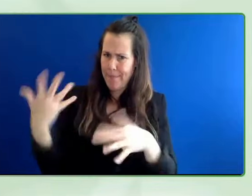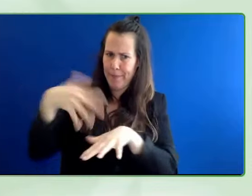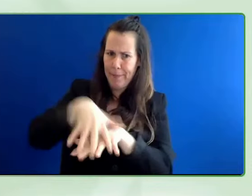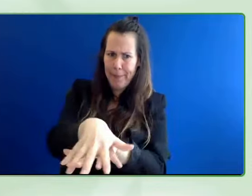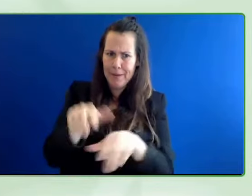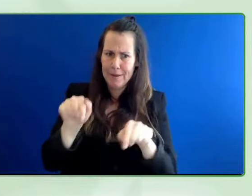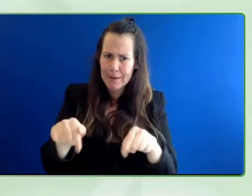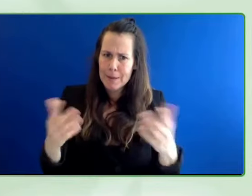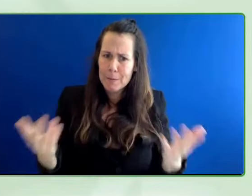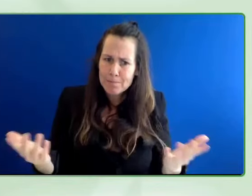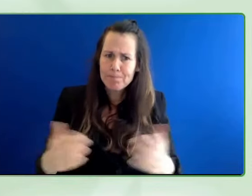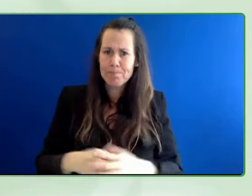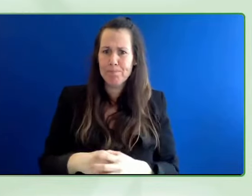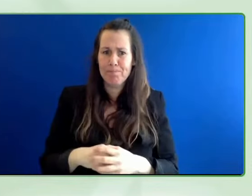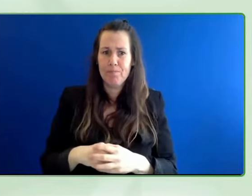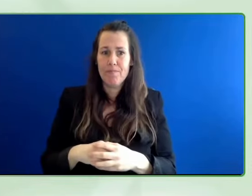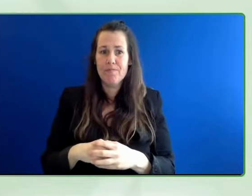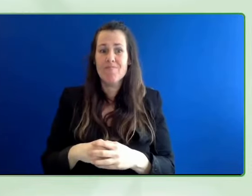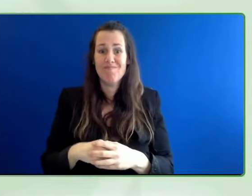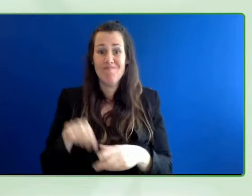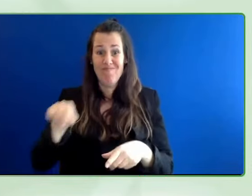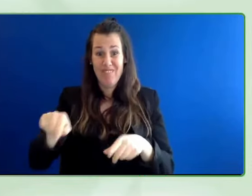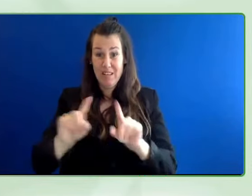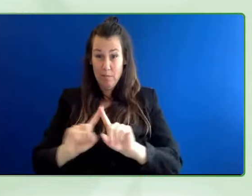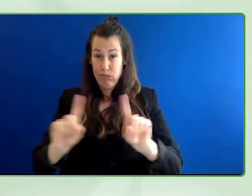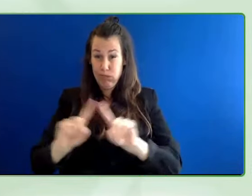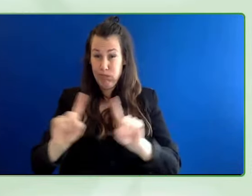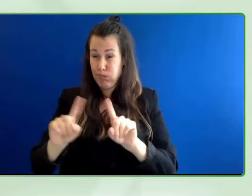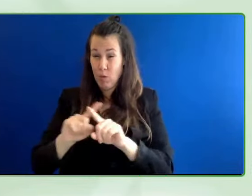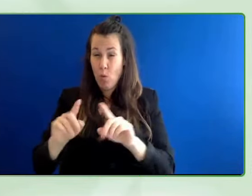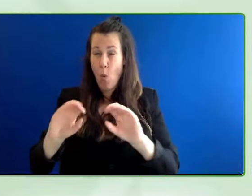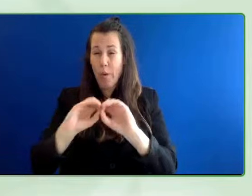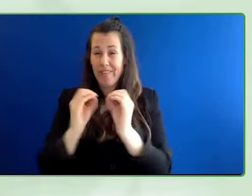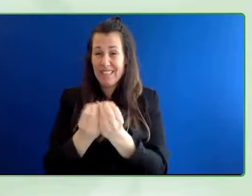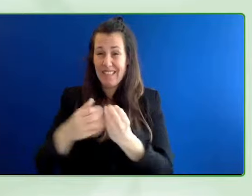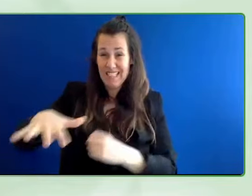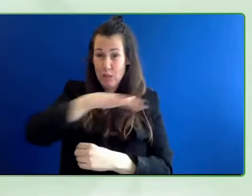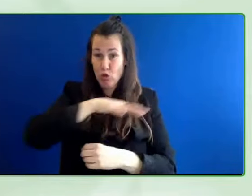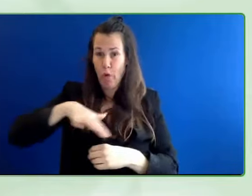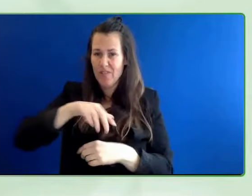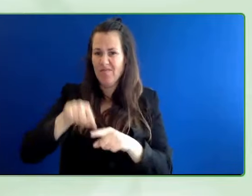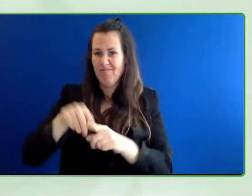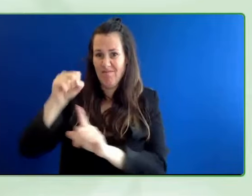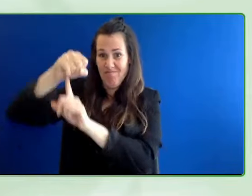I don't like to discuss the issue with three people from three different countries and